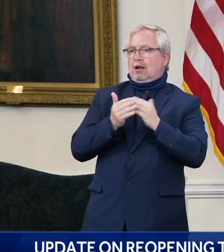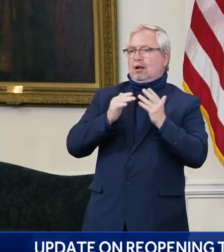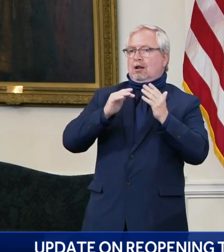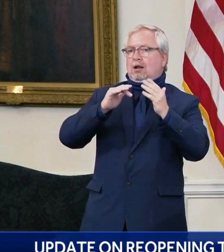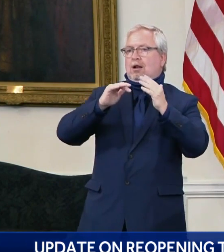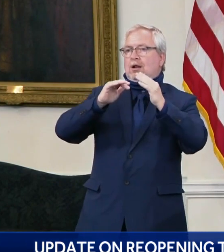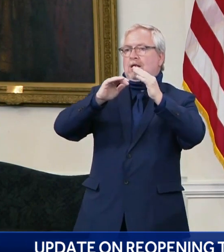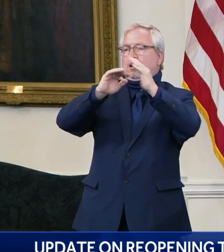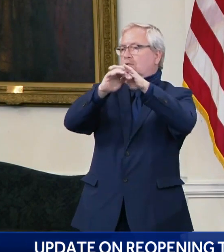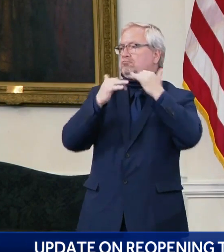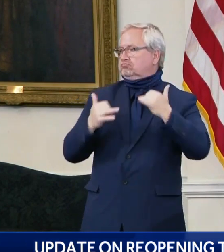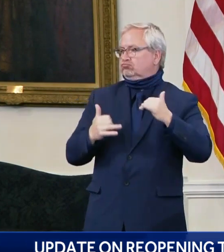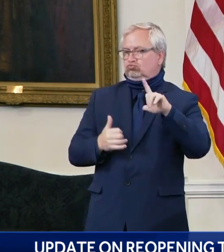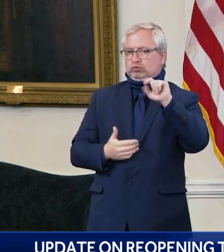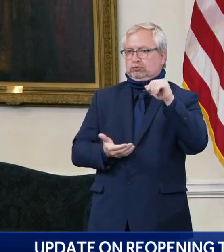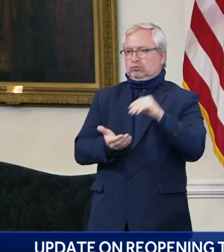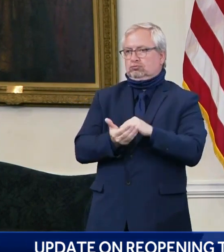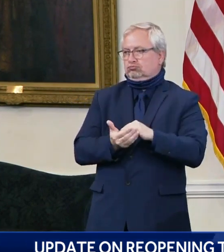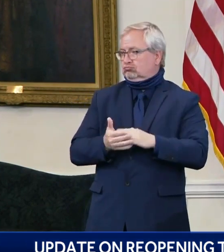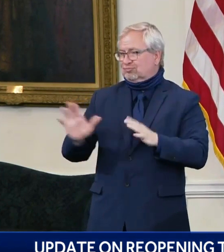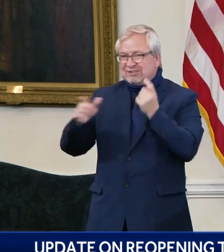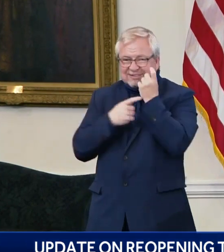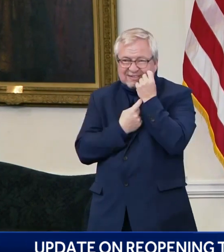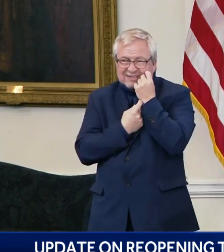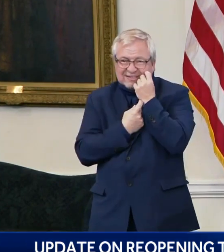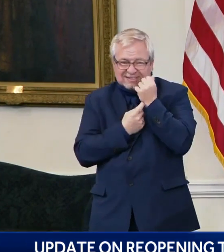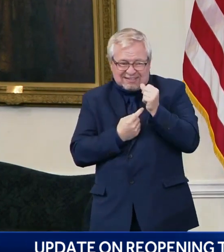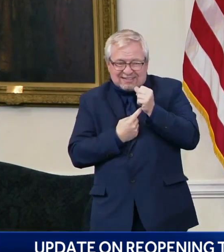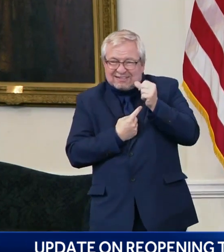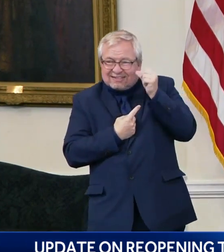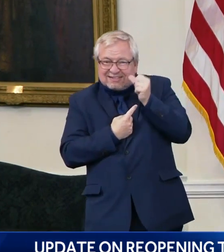VERY SHORTLY. SO WE’RE WE’RE UP TO SPEED ON THAT.